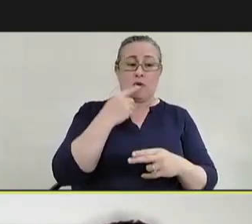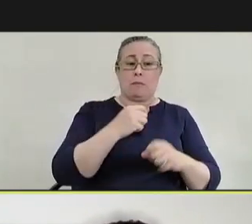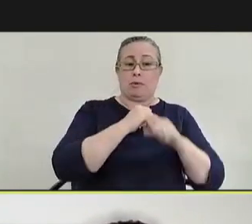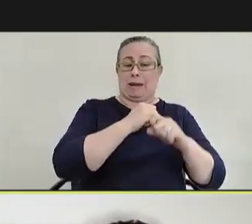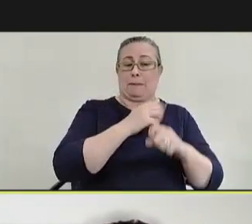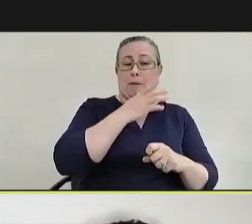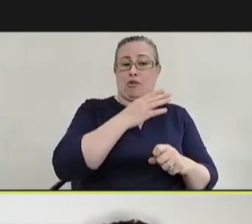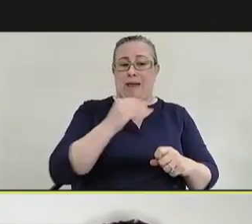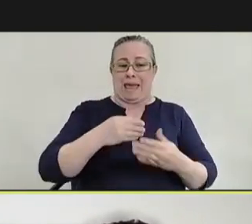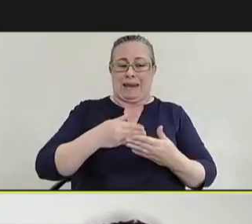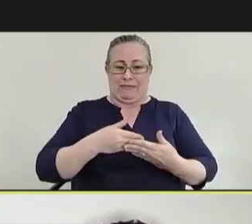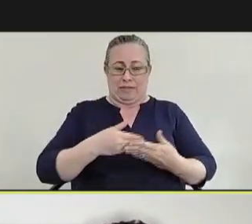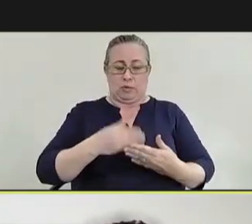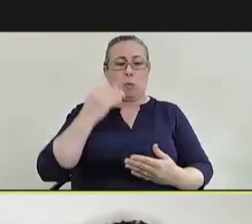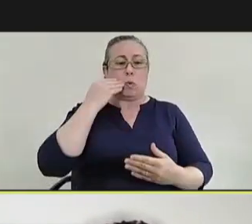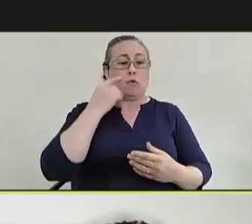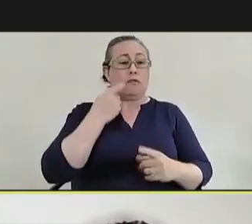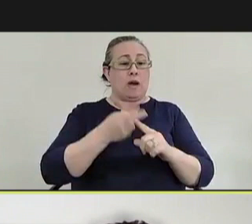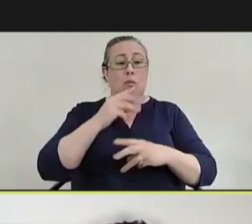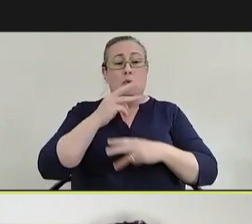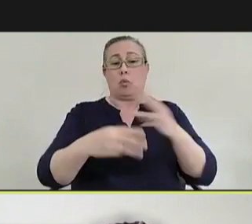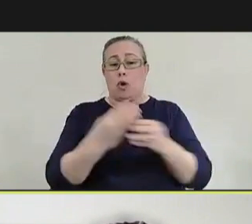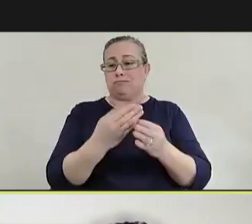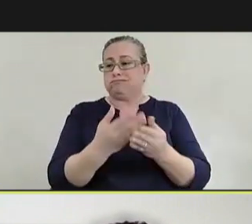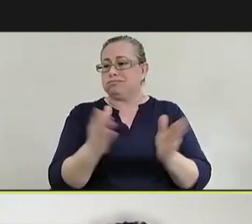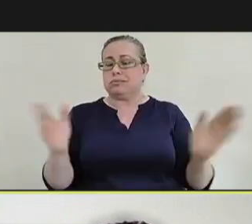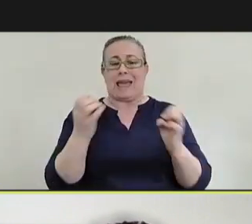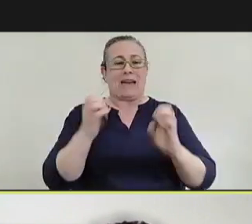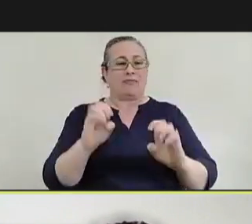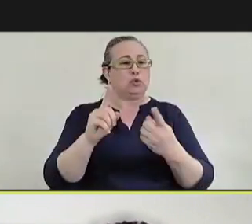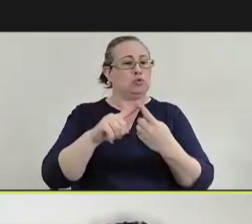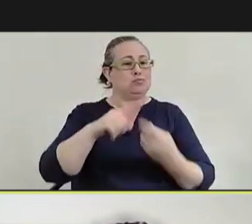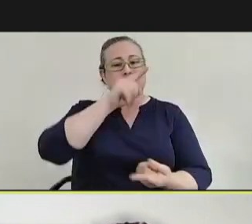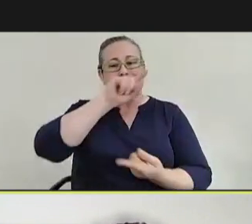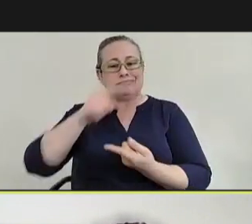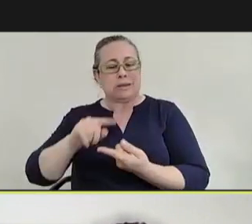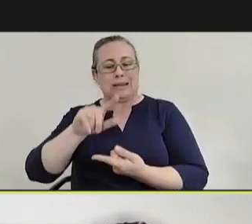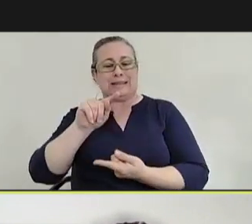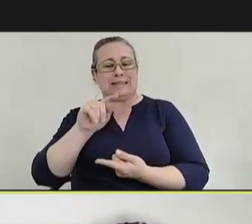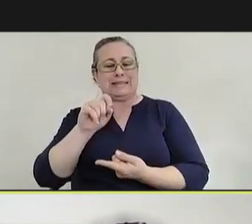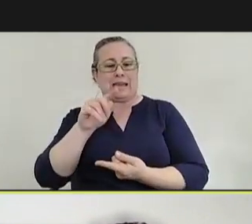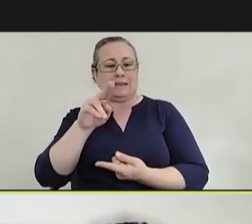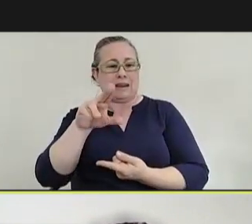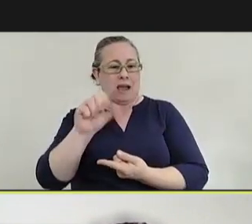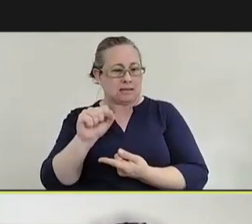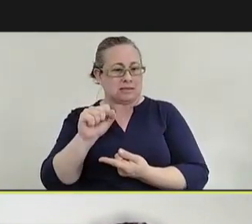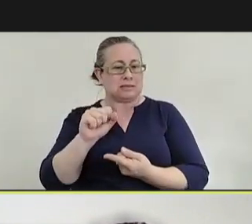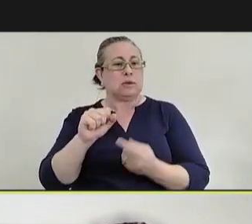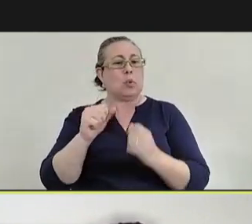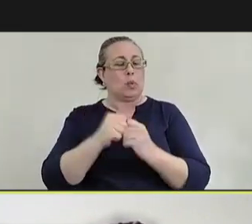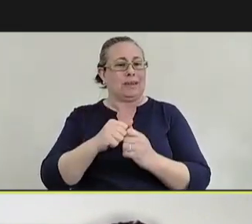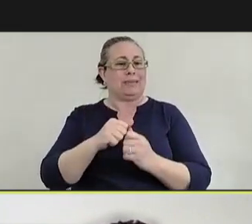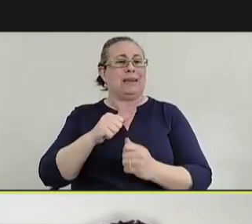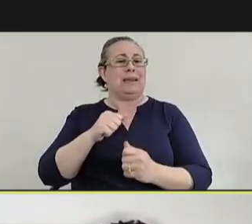worldwide efforts to eliminate neonatal tetanus and that giving tetanus diphtheria TD vaccines